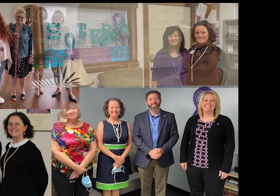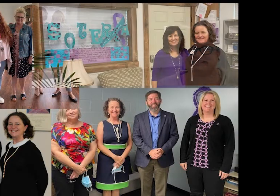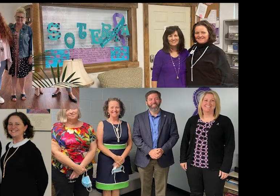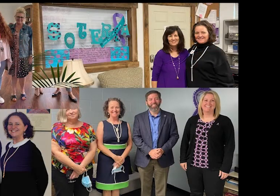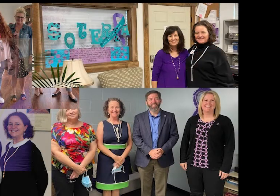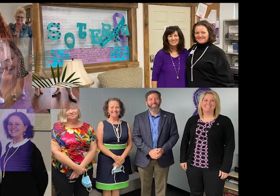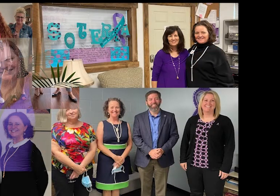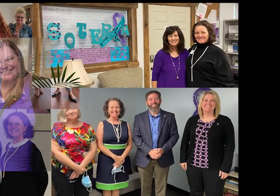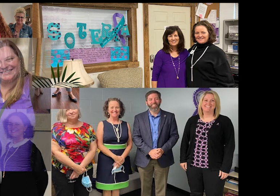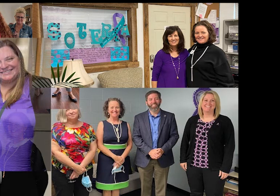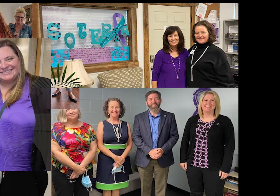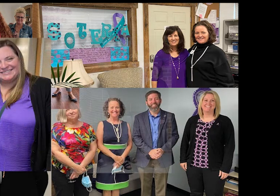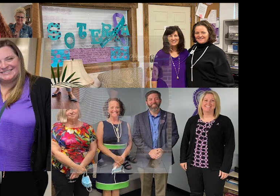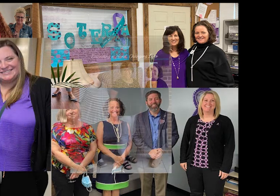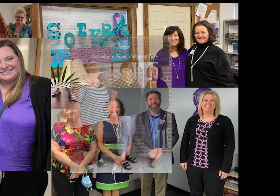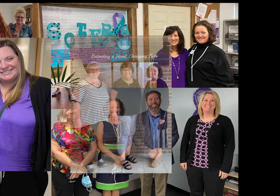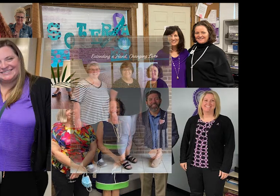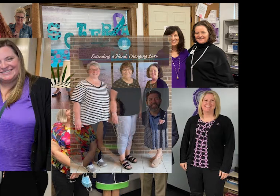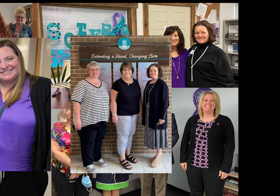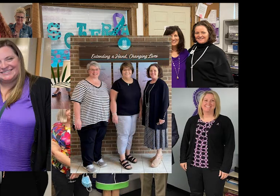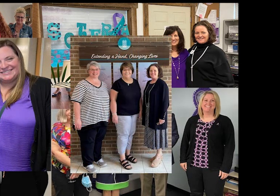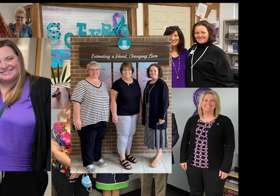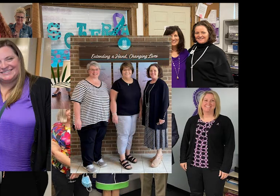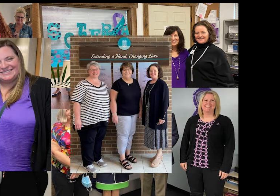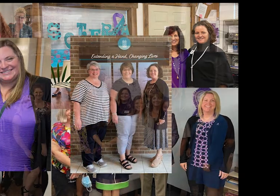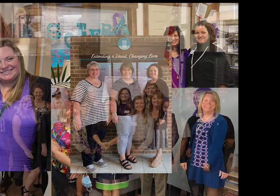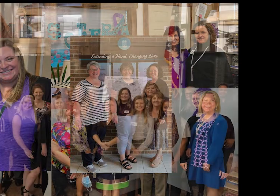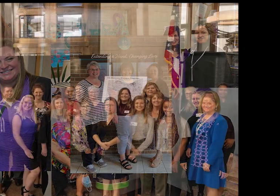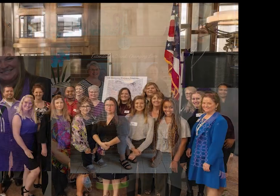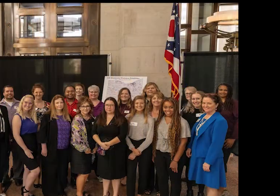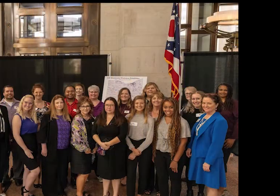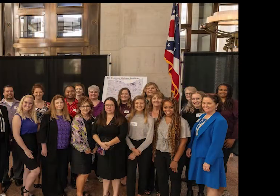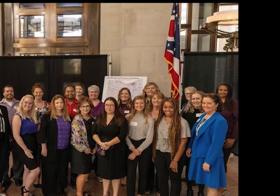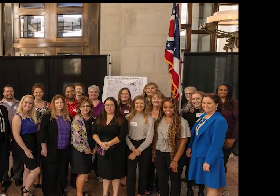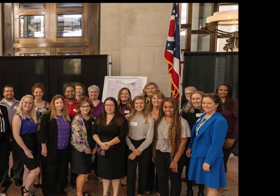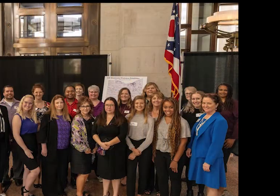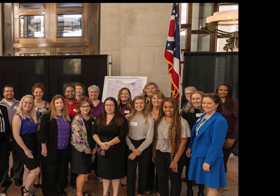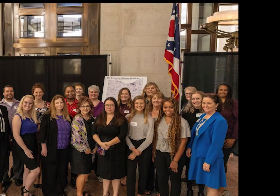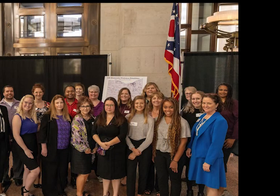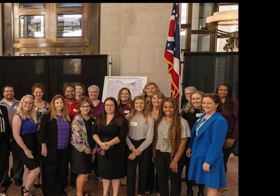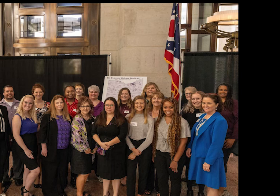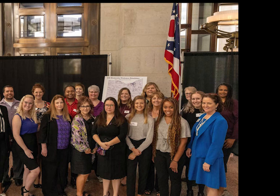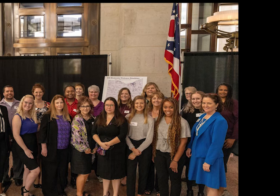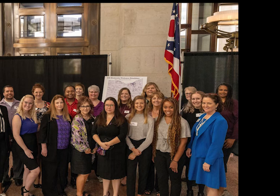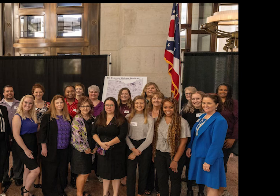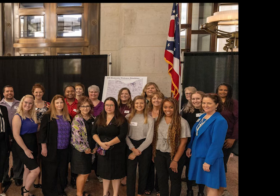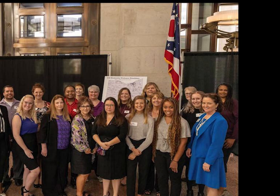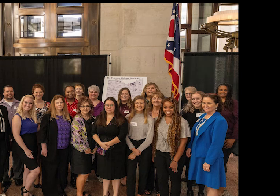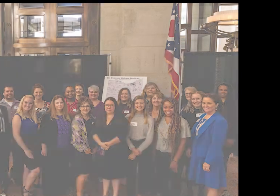and 18 nonresidential programs and eight culturally specific programs among them. We did all that with your support.